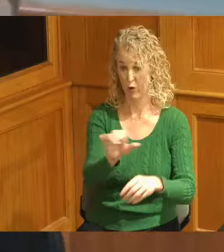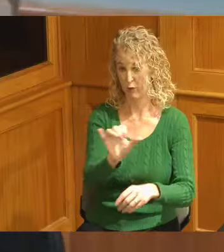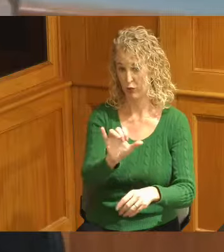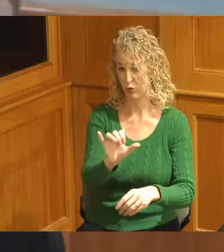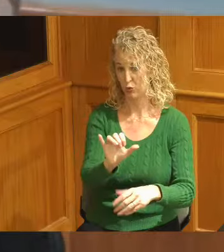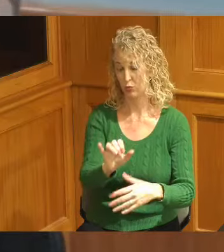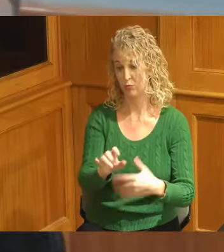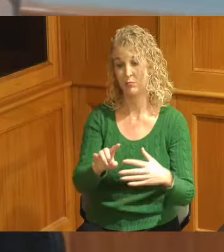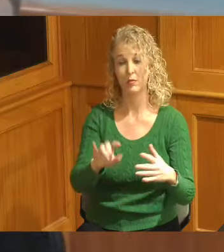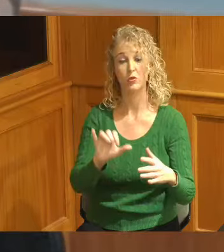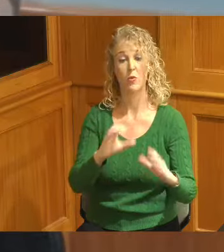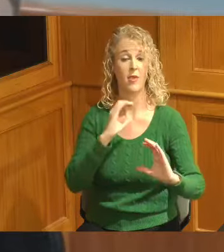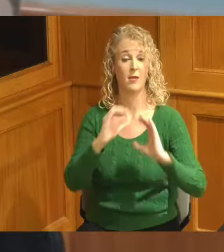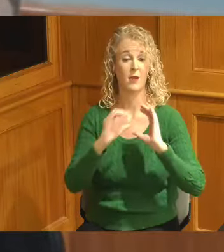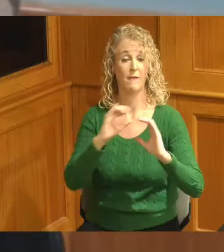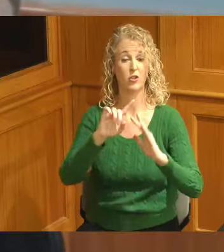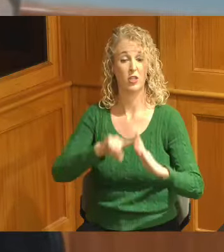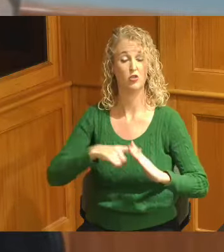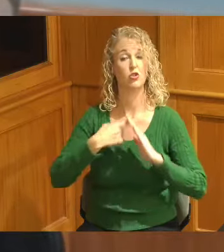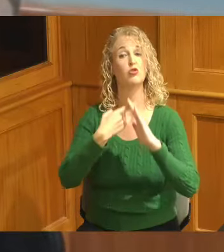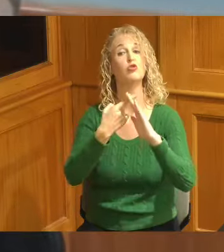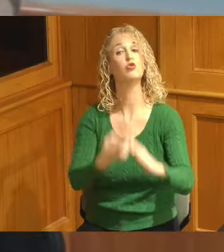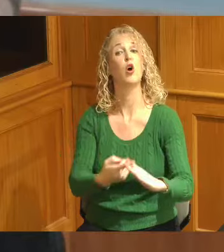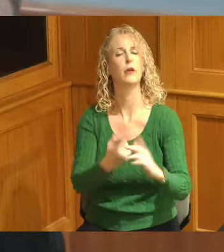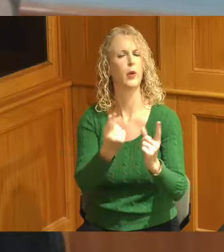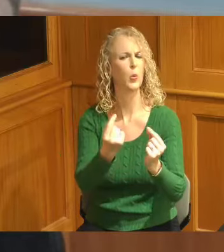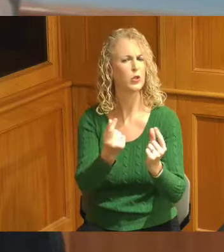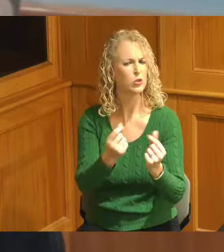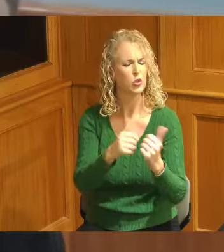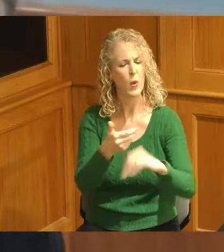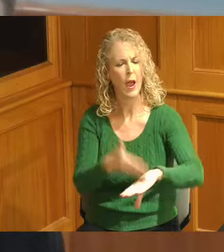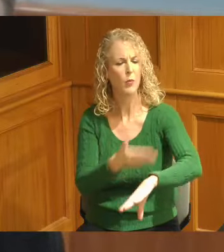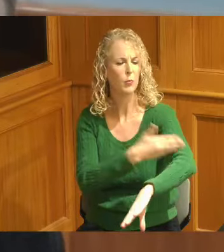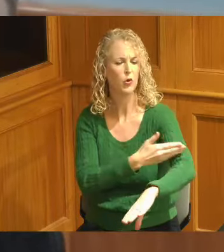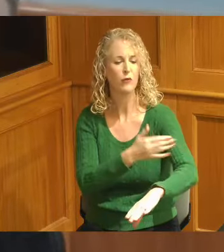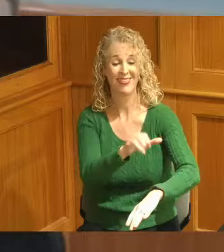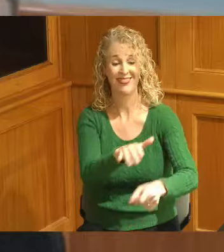started the conversation around of ideas and what could this property be moving forward. So,